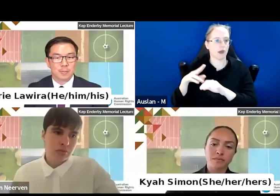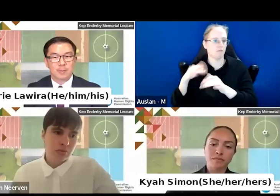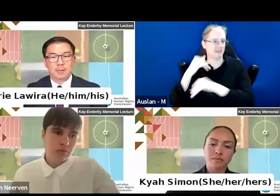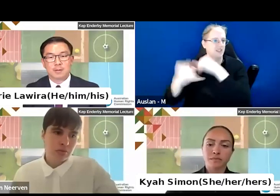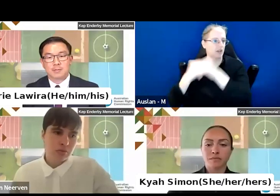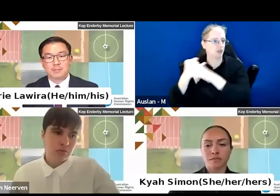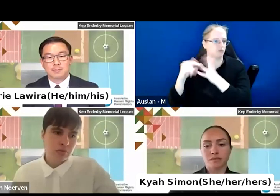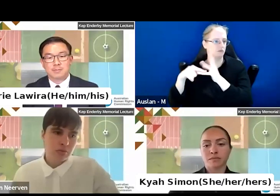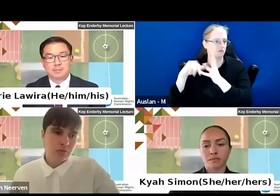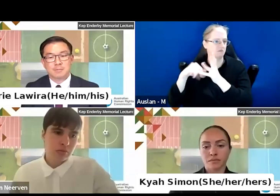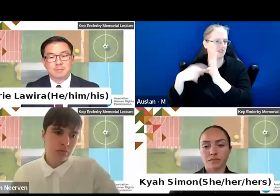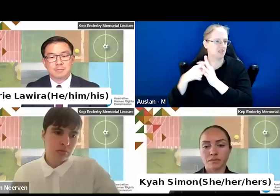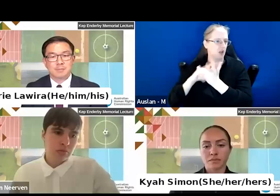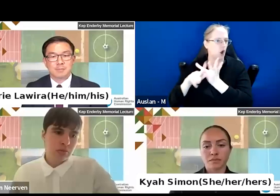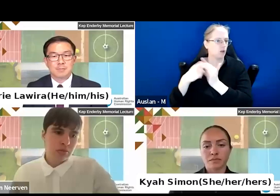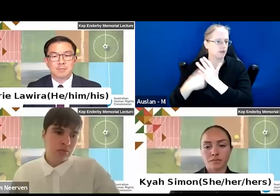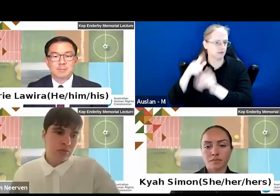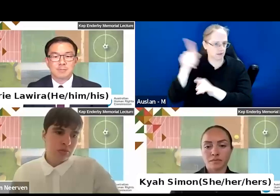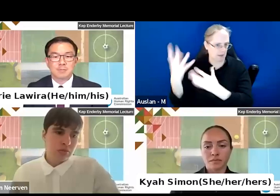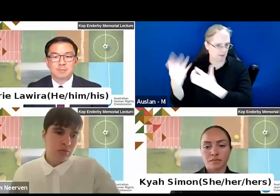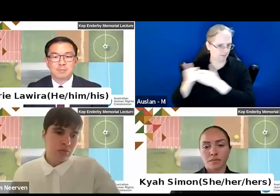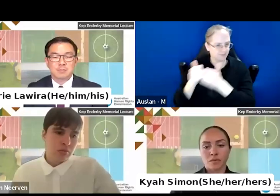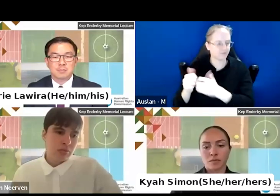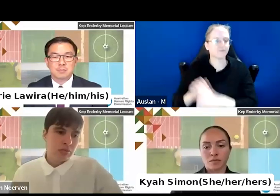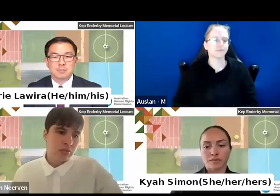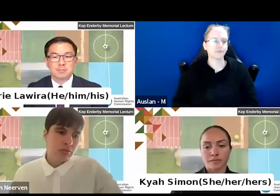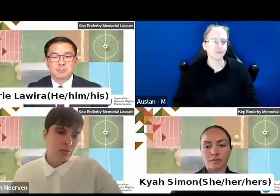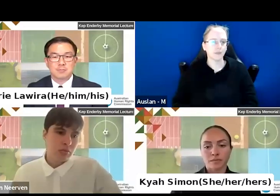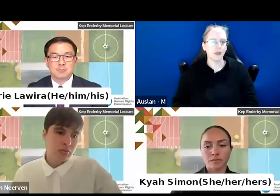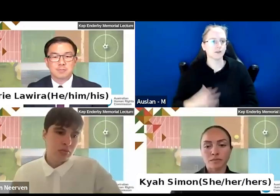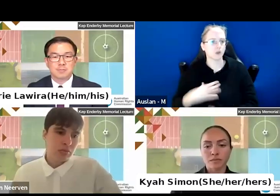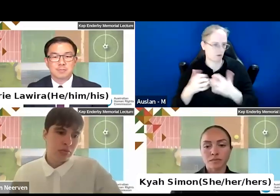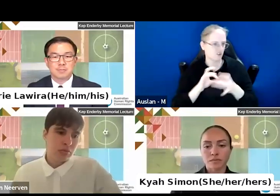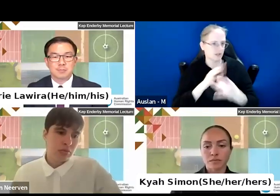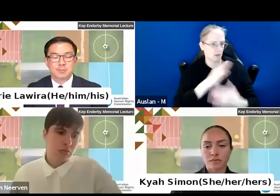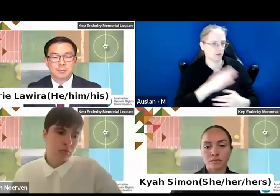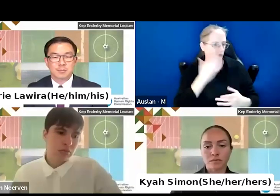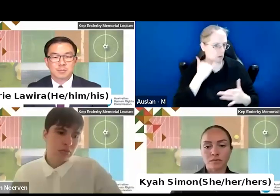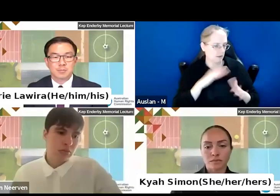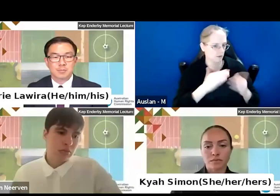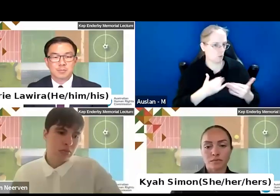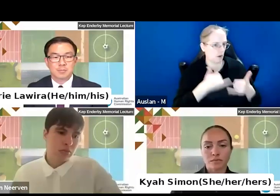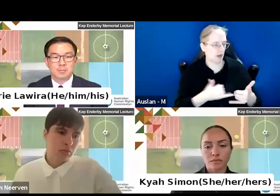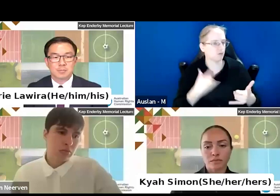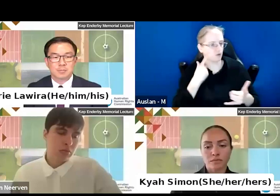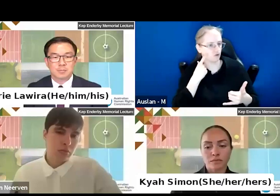the human rights, risks and opportunities associated with the people Women's World Cup and to make recommendations for prevention and response.